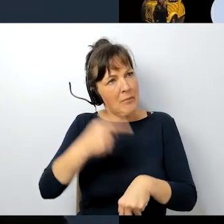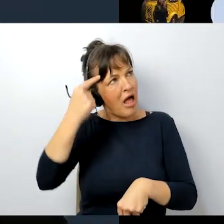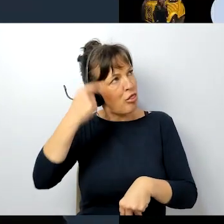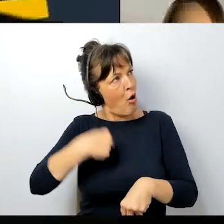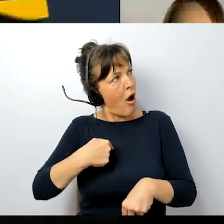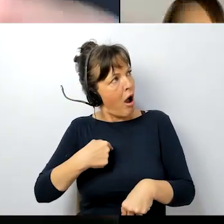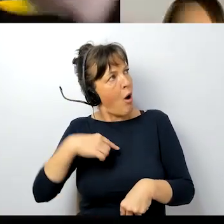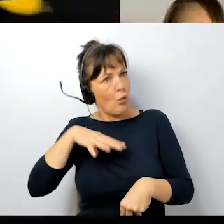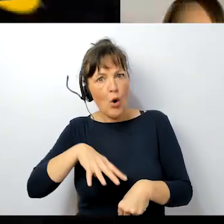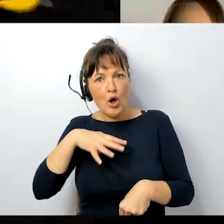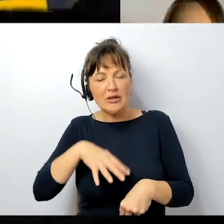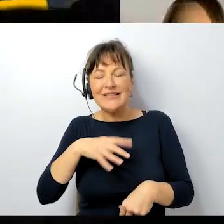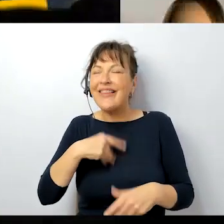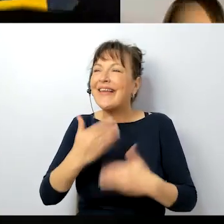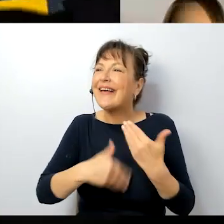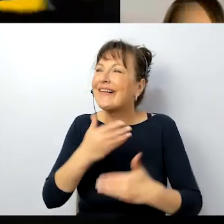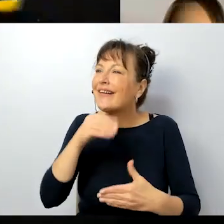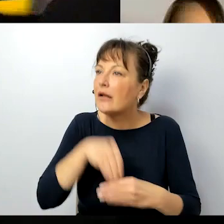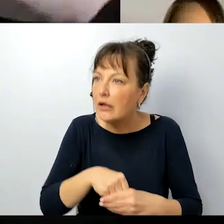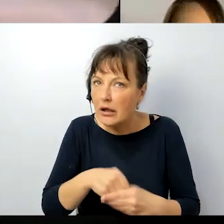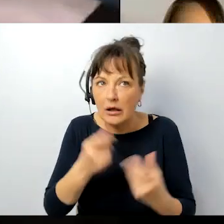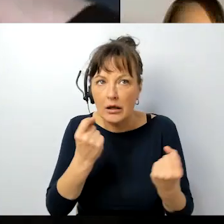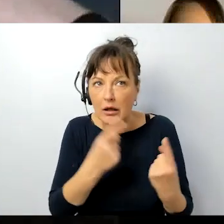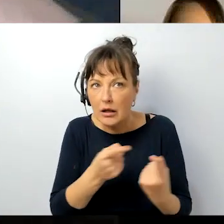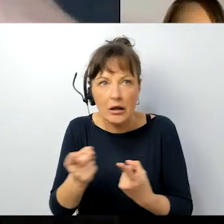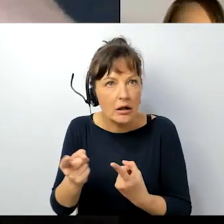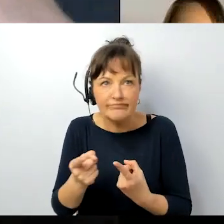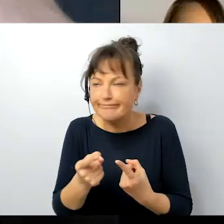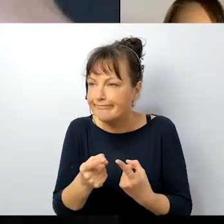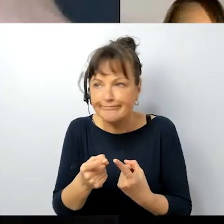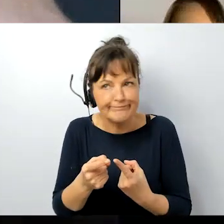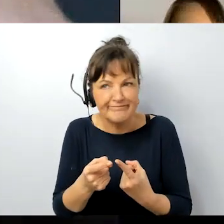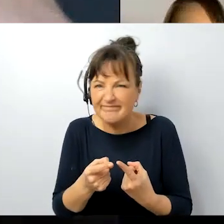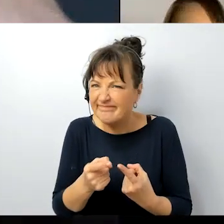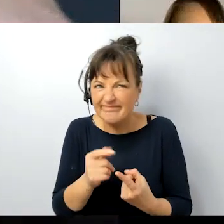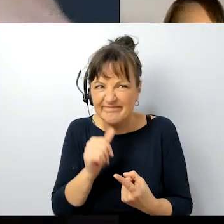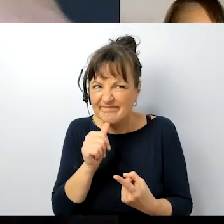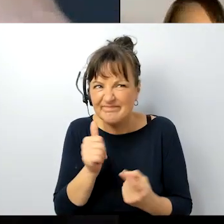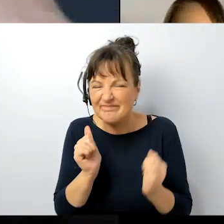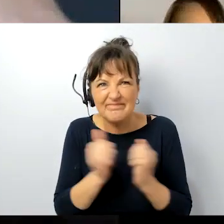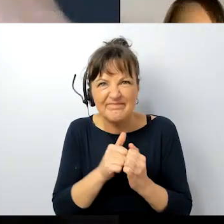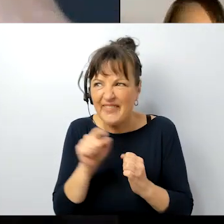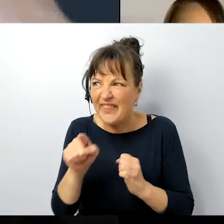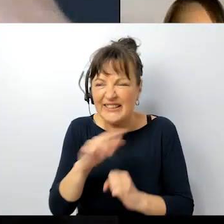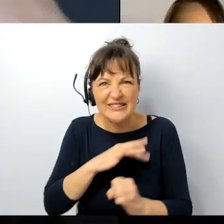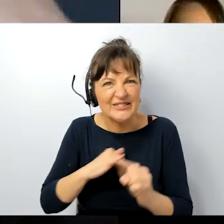for two years and that was at the time what I thought I wanted, until I actually done it and